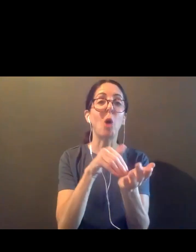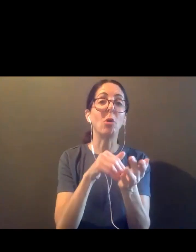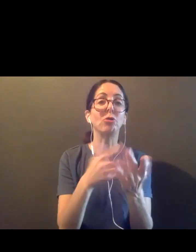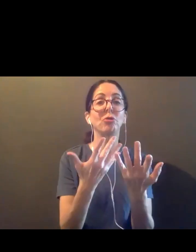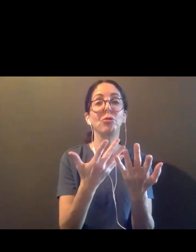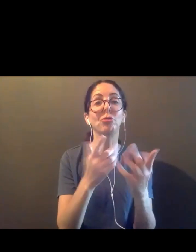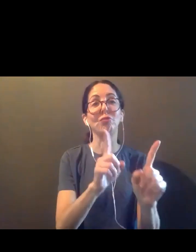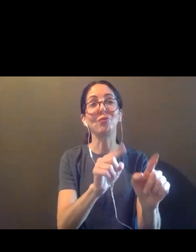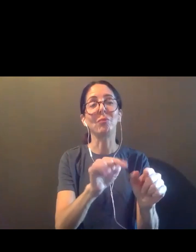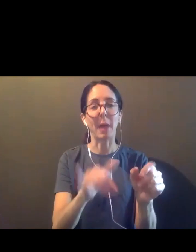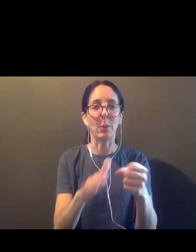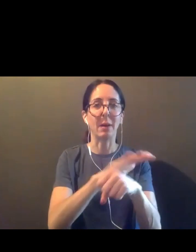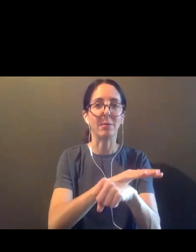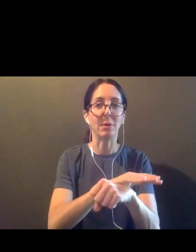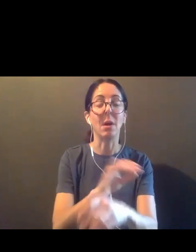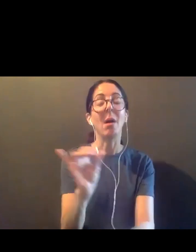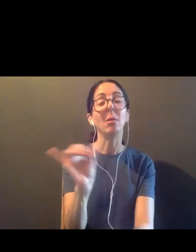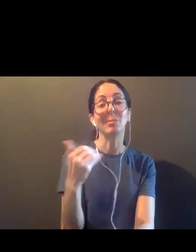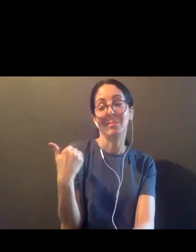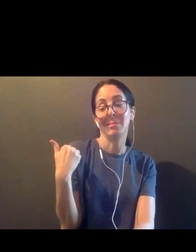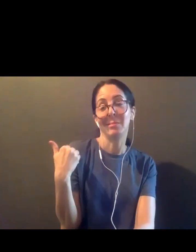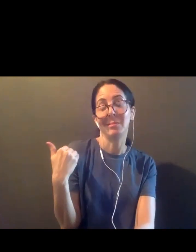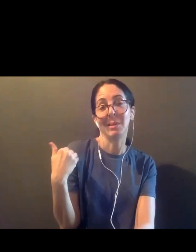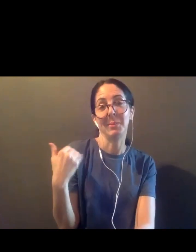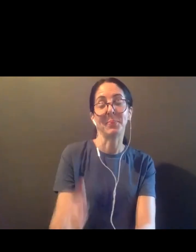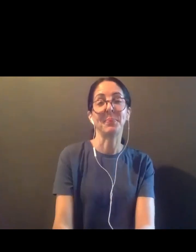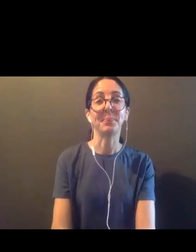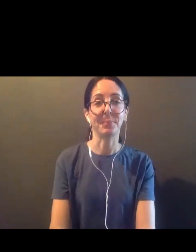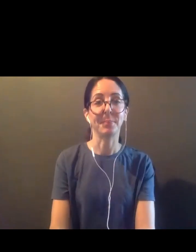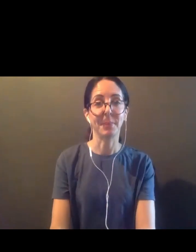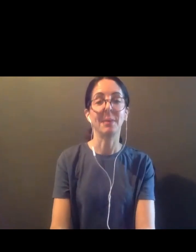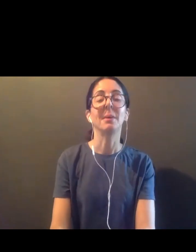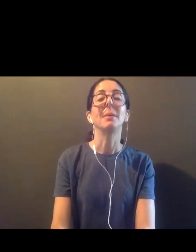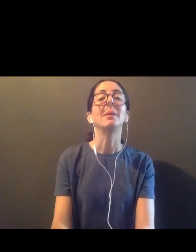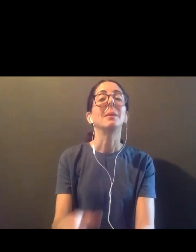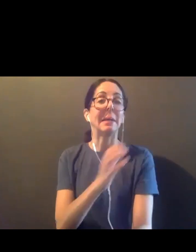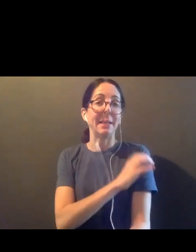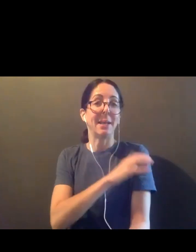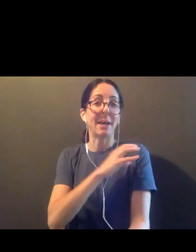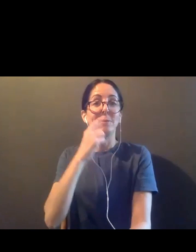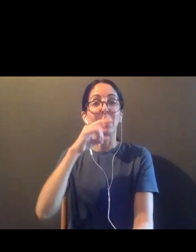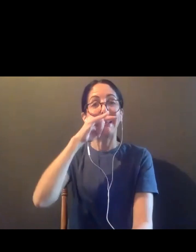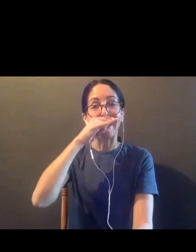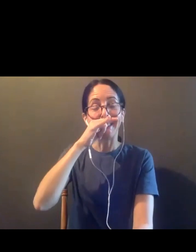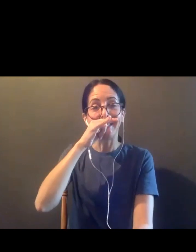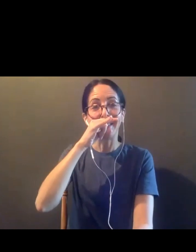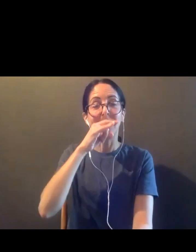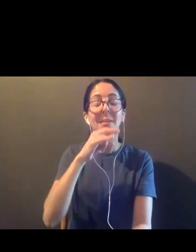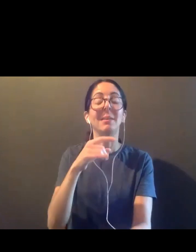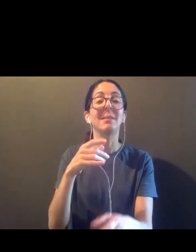We also have recently acquired a pediatric care clinic, which says that children who